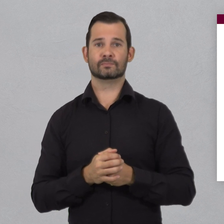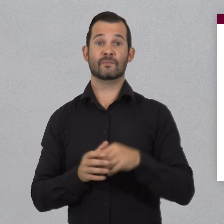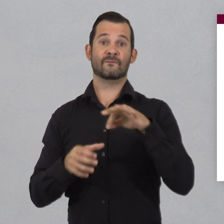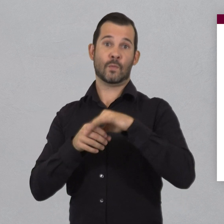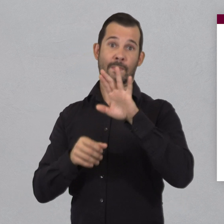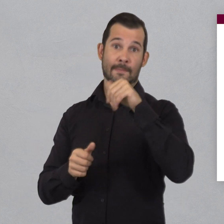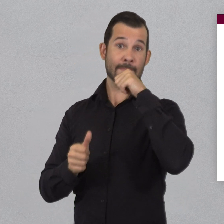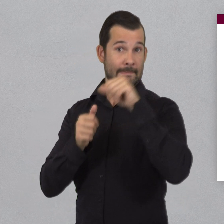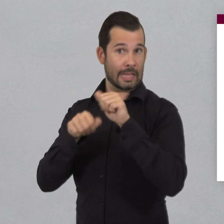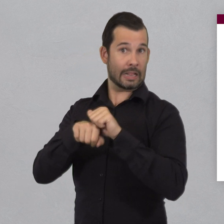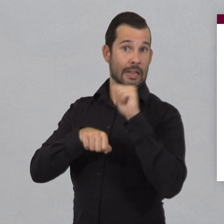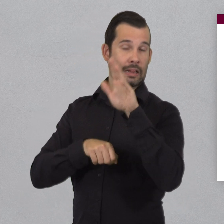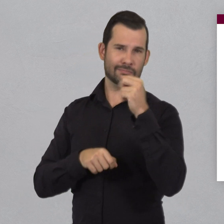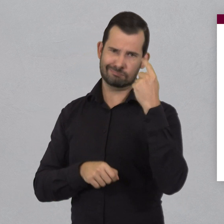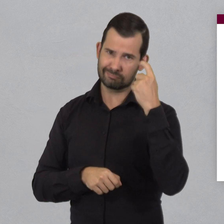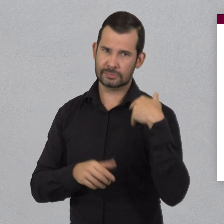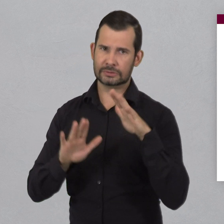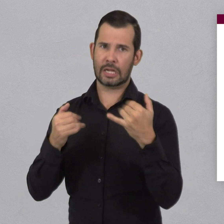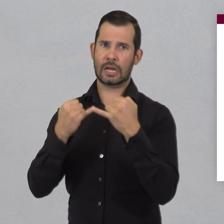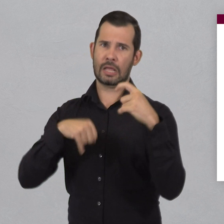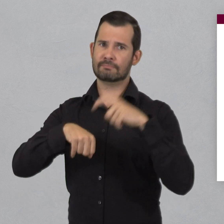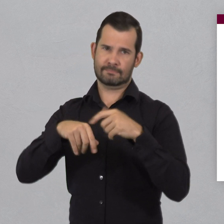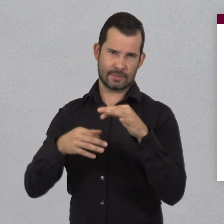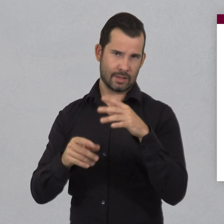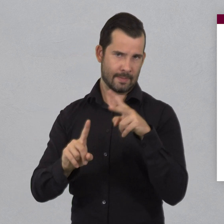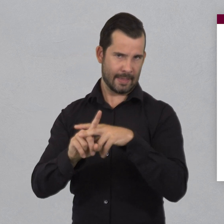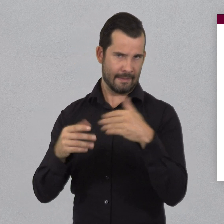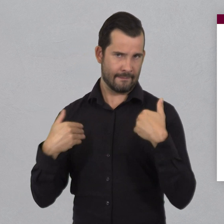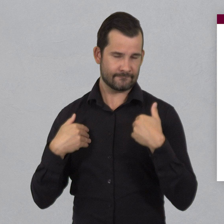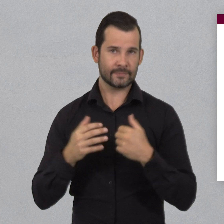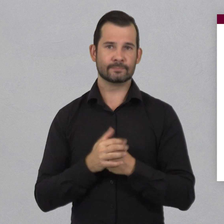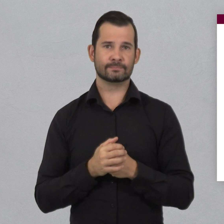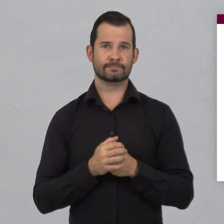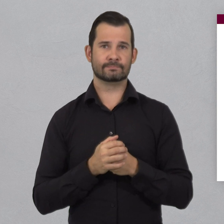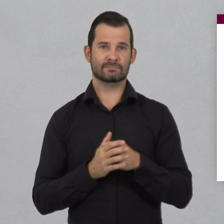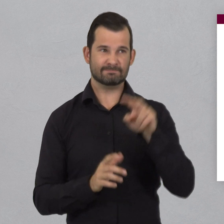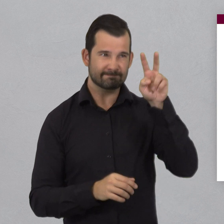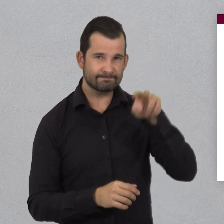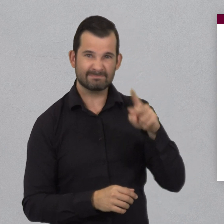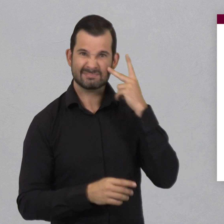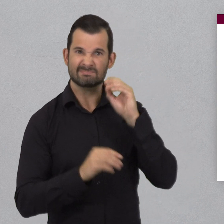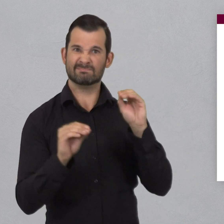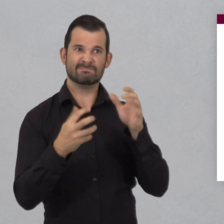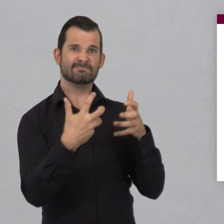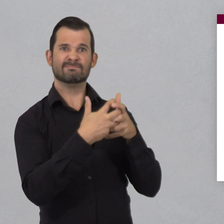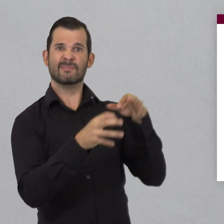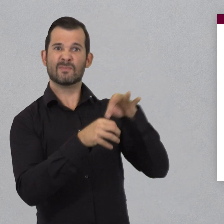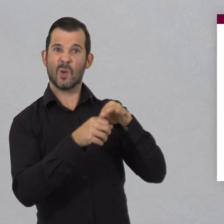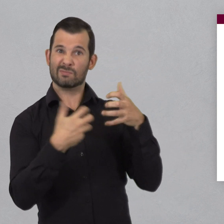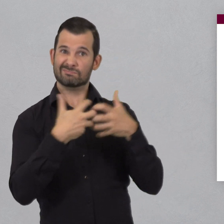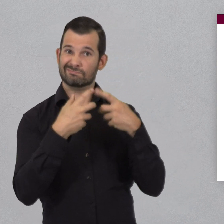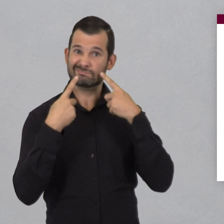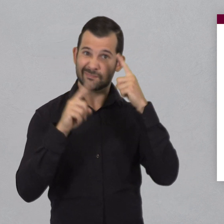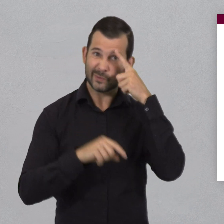• Vote by mail (deadlines apply). Don’t see a way to vote that works for you?